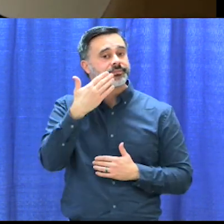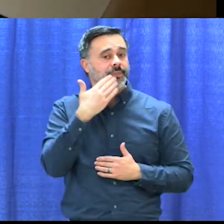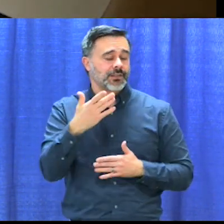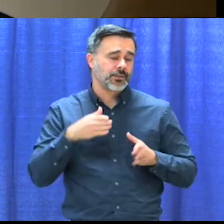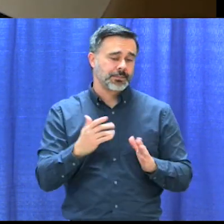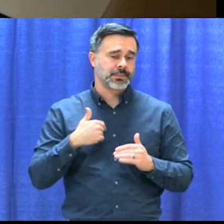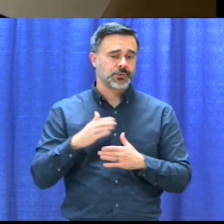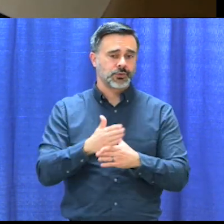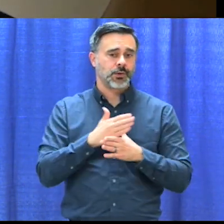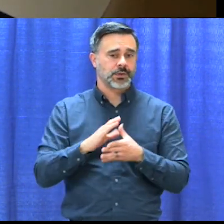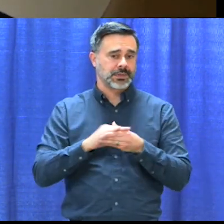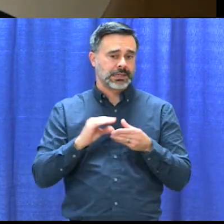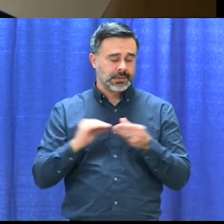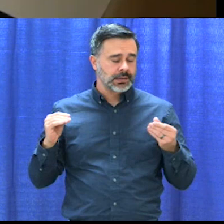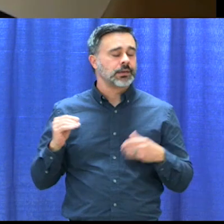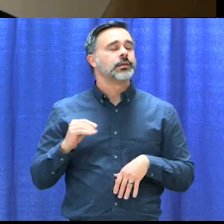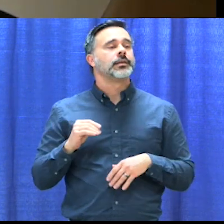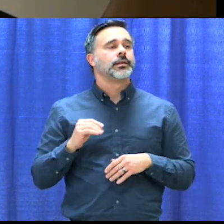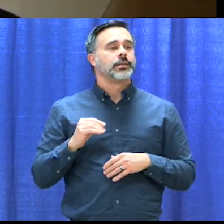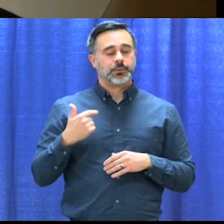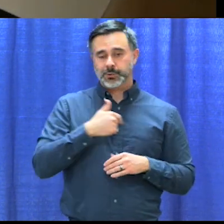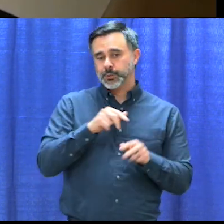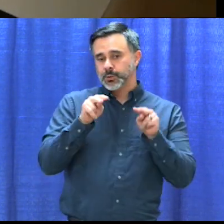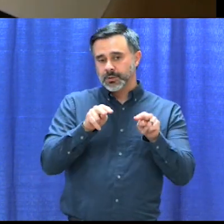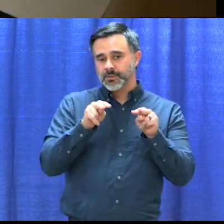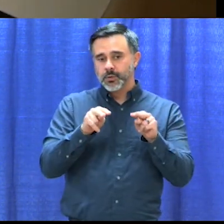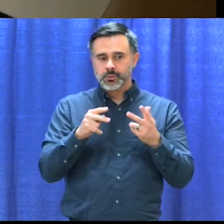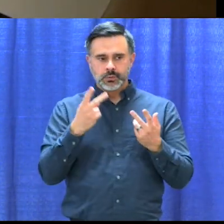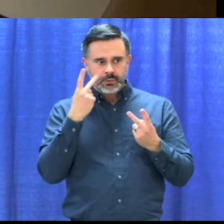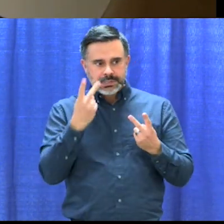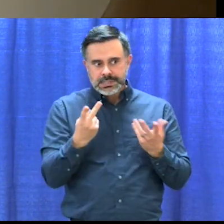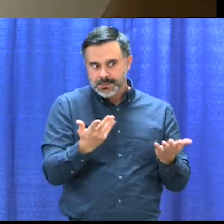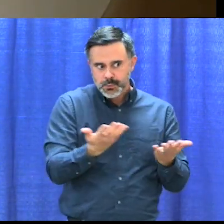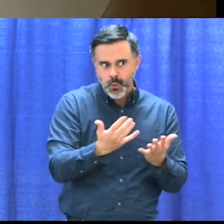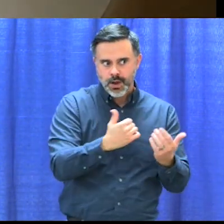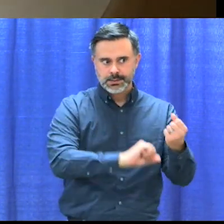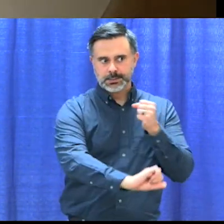That is our situation, and we are looking to see what kind of support help we can get as well.